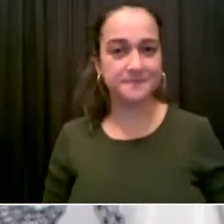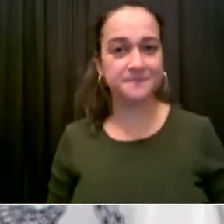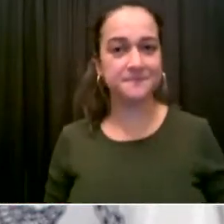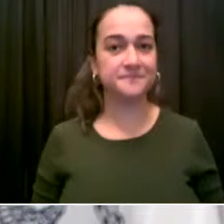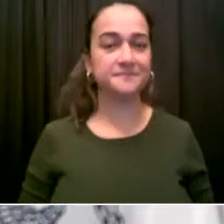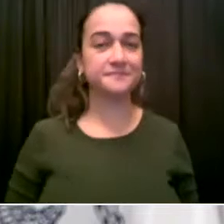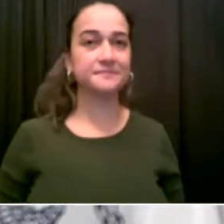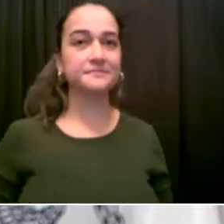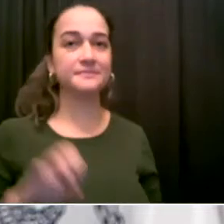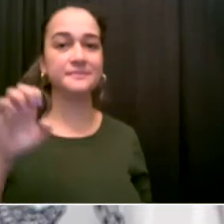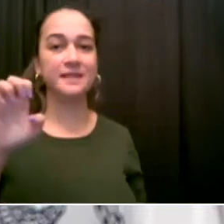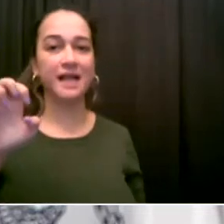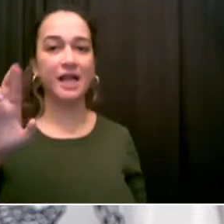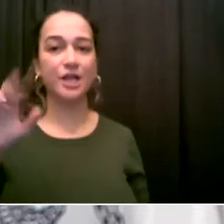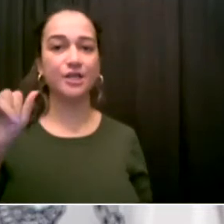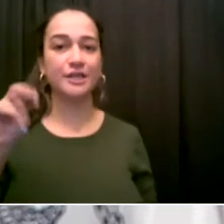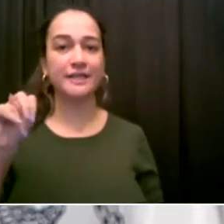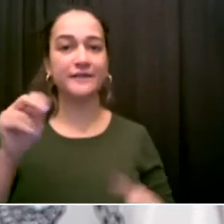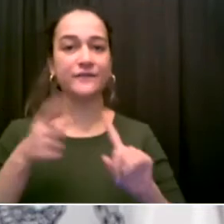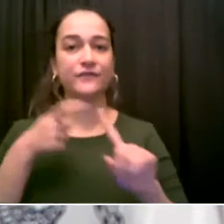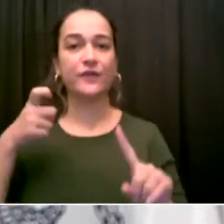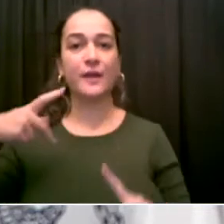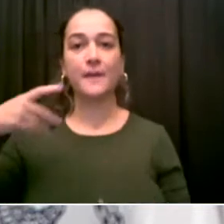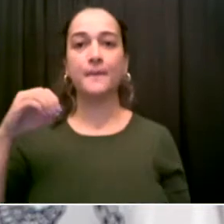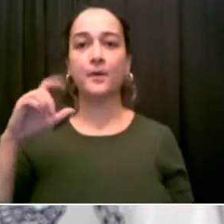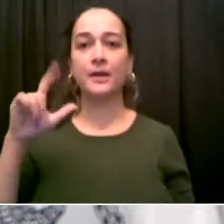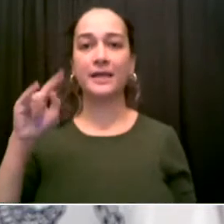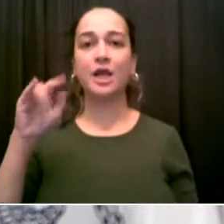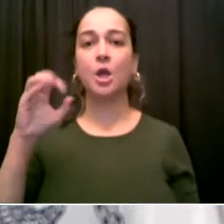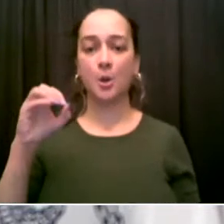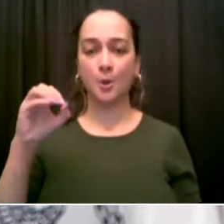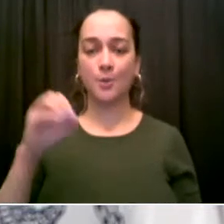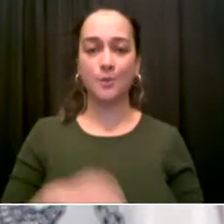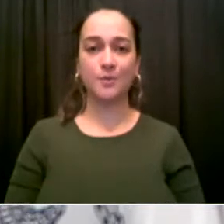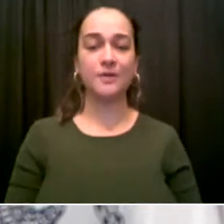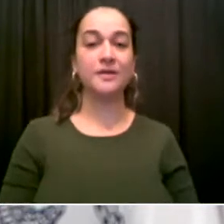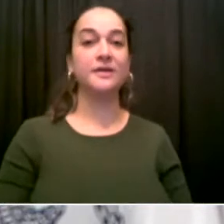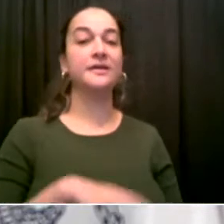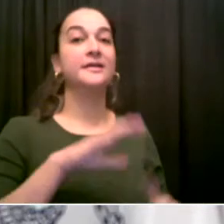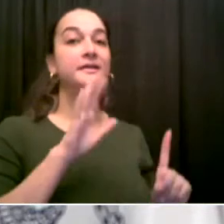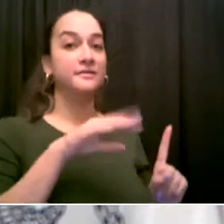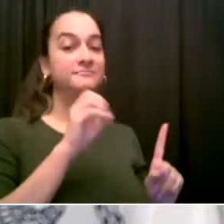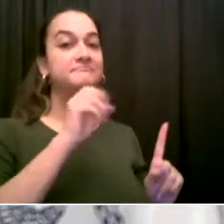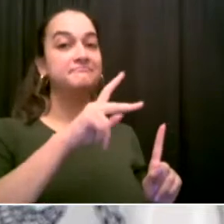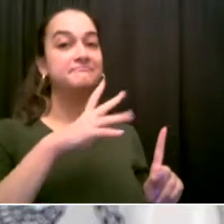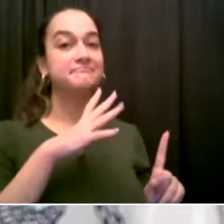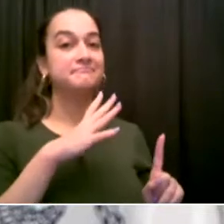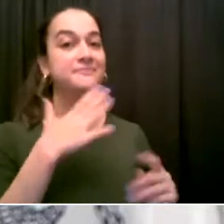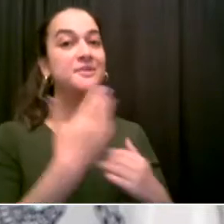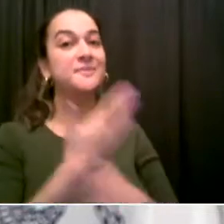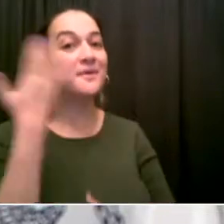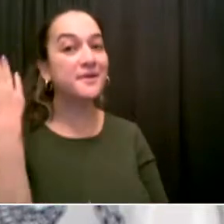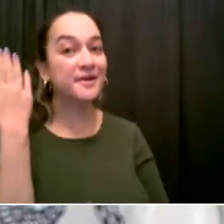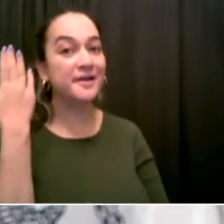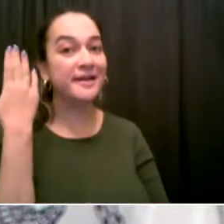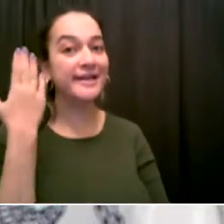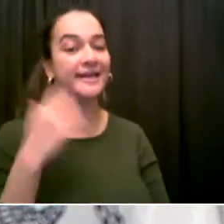ERIN DURKIN FROM POLITICO. Reporter: GOOD MORNING MR. MAYOR. ON THE